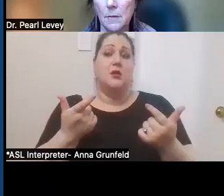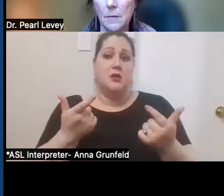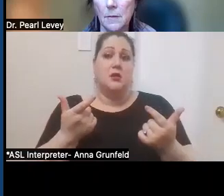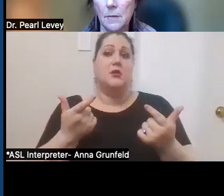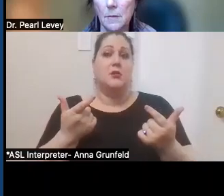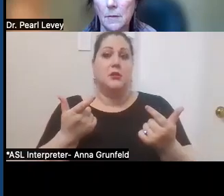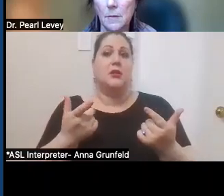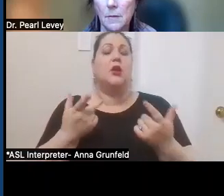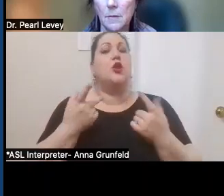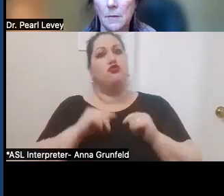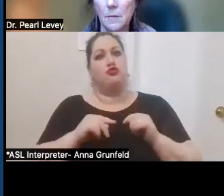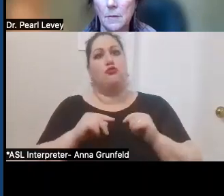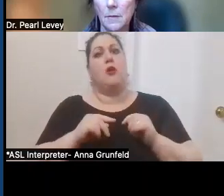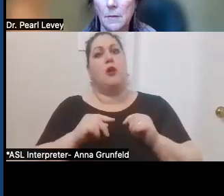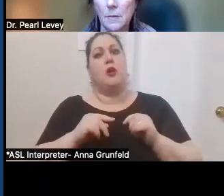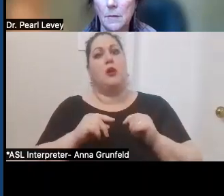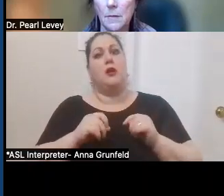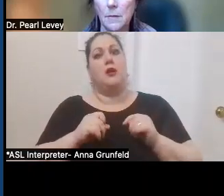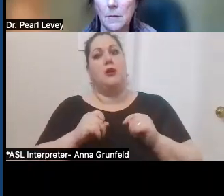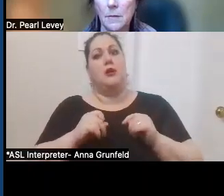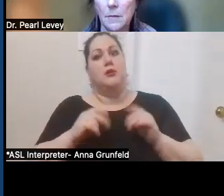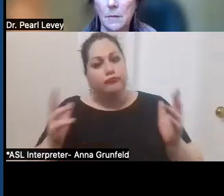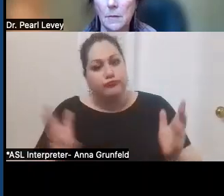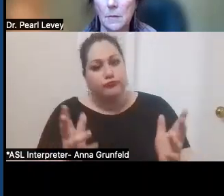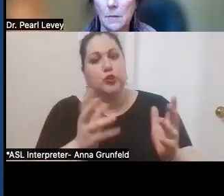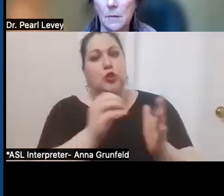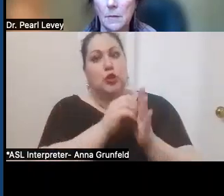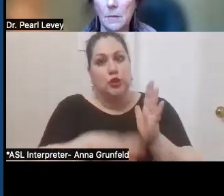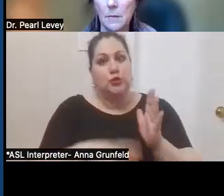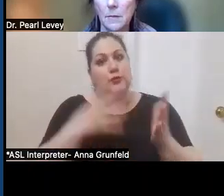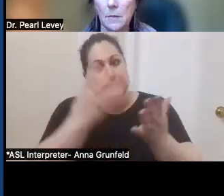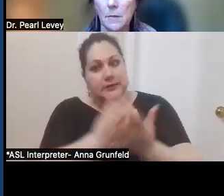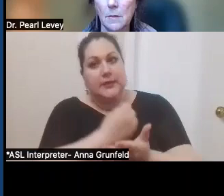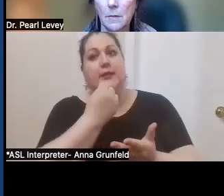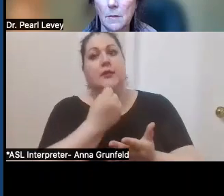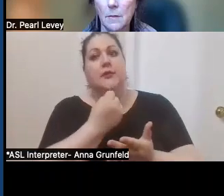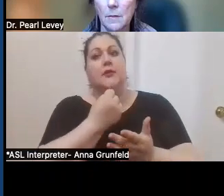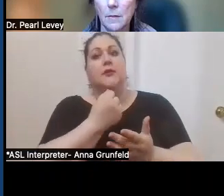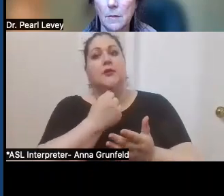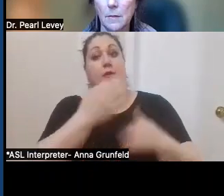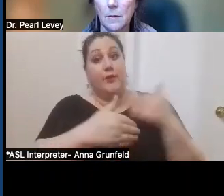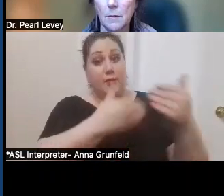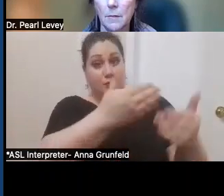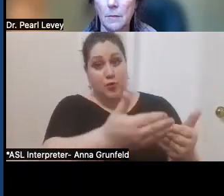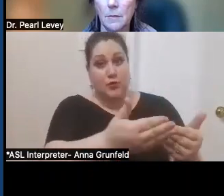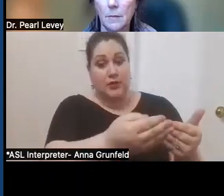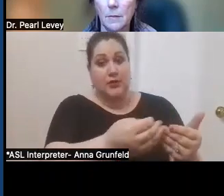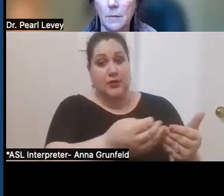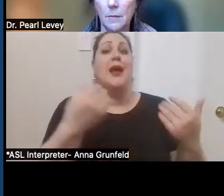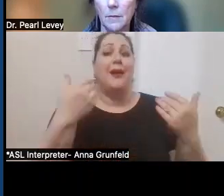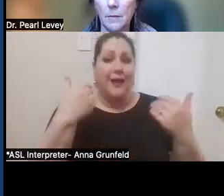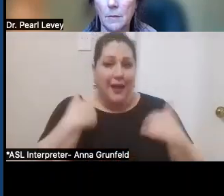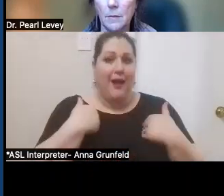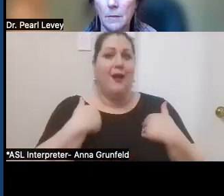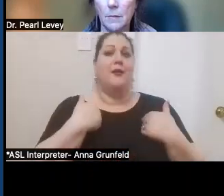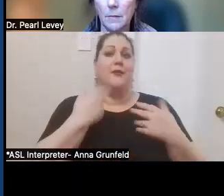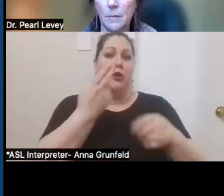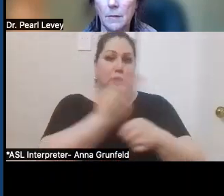take advantage of the, the process and have the accommodations applied.